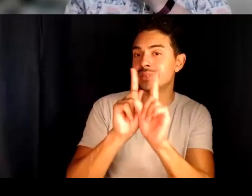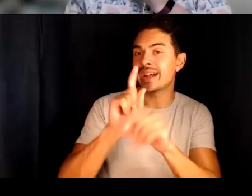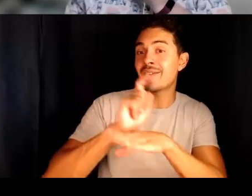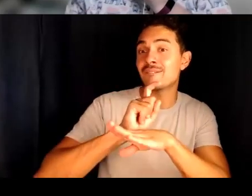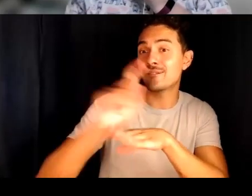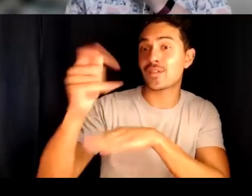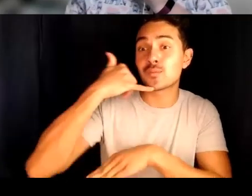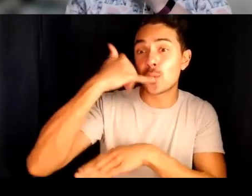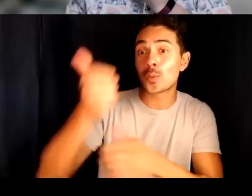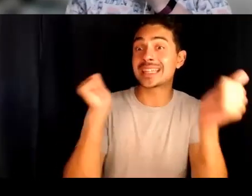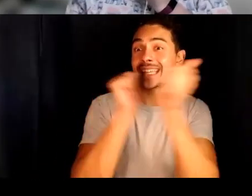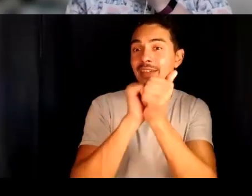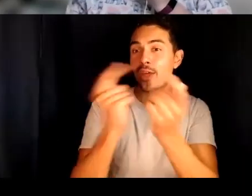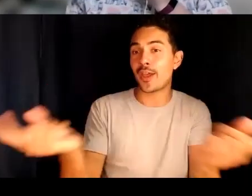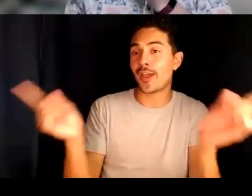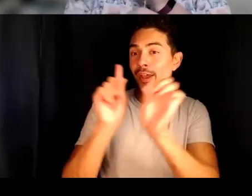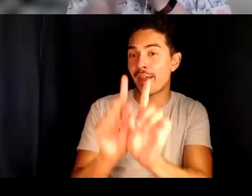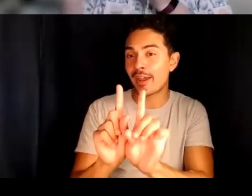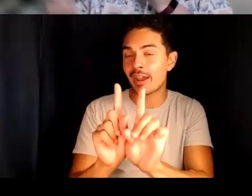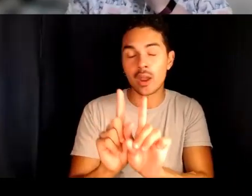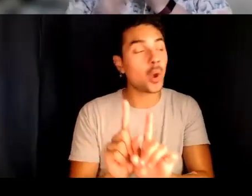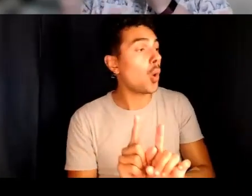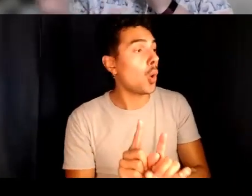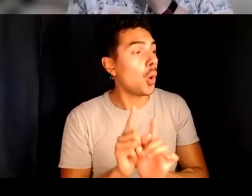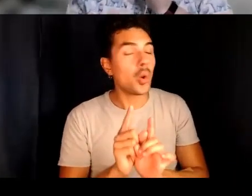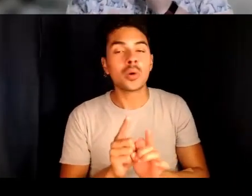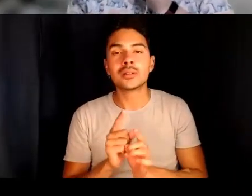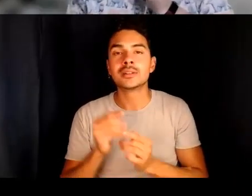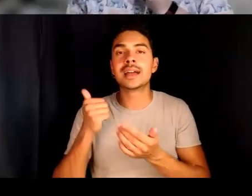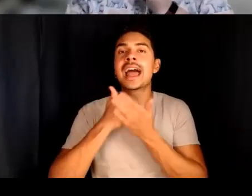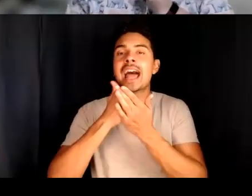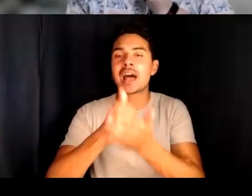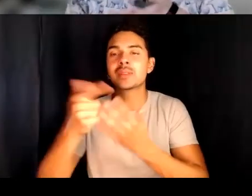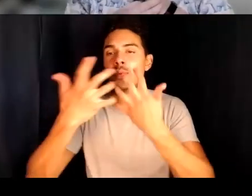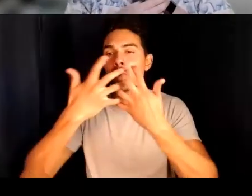And really assisting people in figuring out how to remember and organize their plans and thoughts.